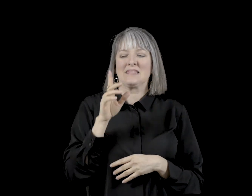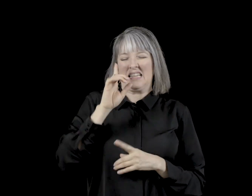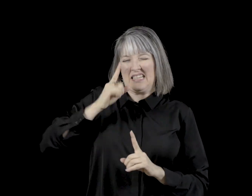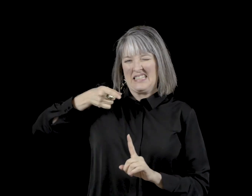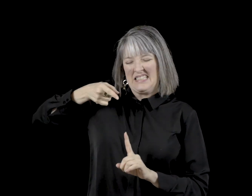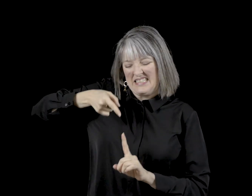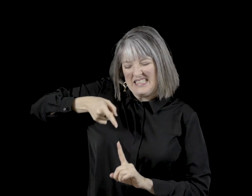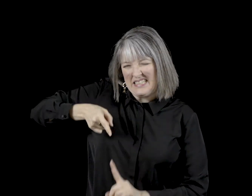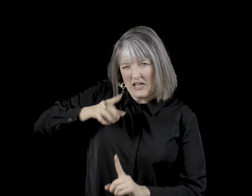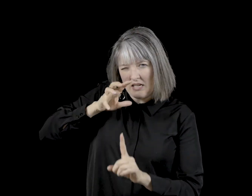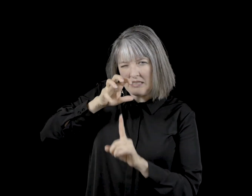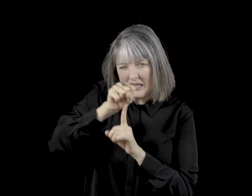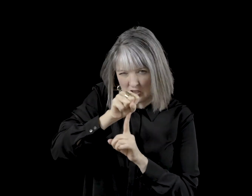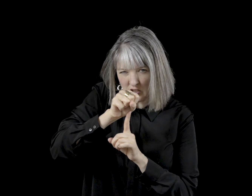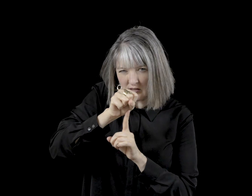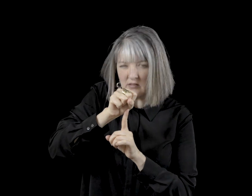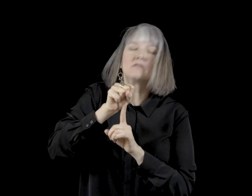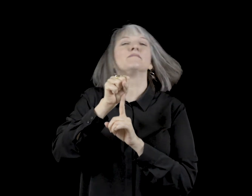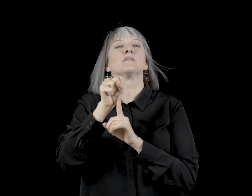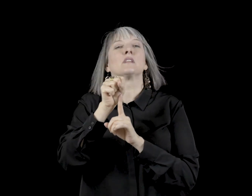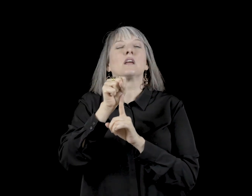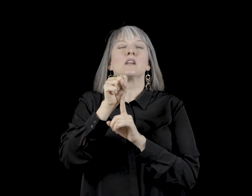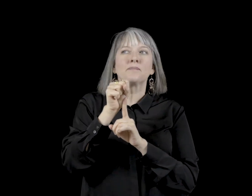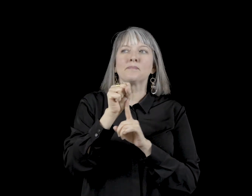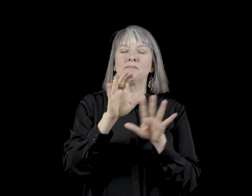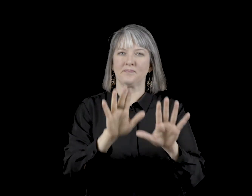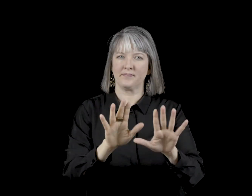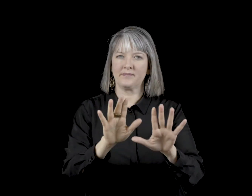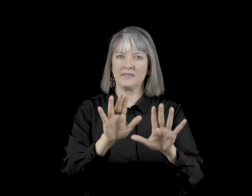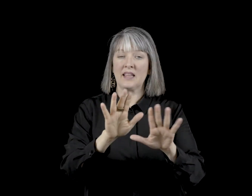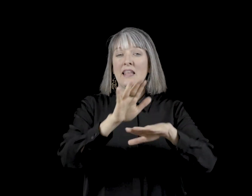Catching it all in the details. Lets consider this...